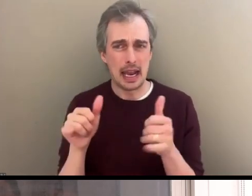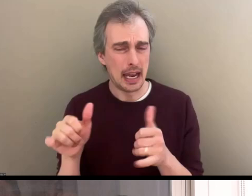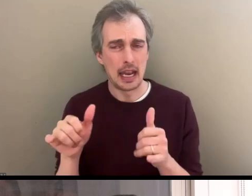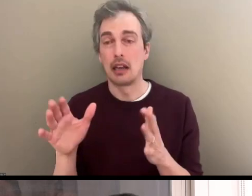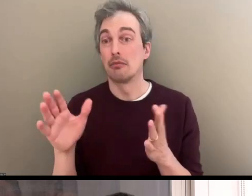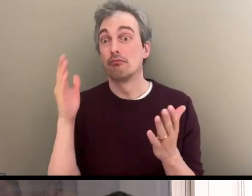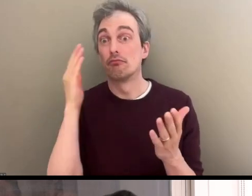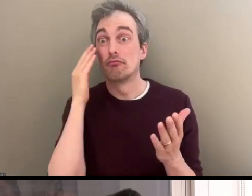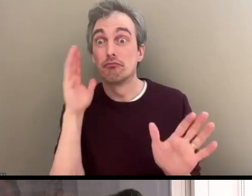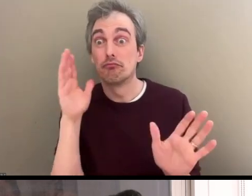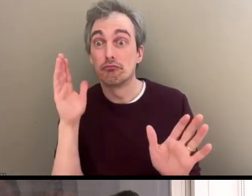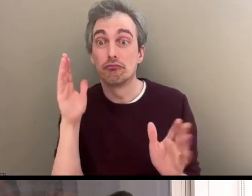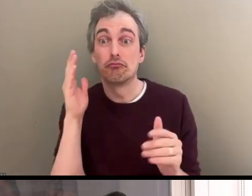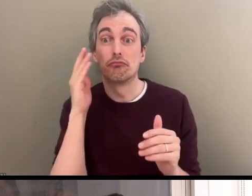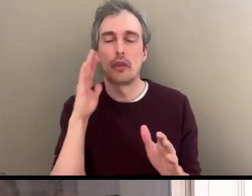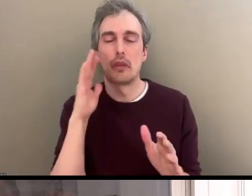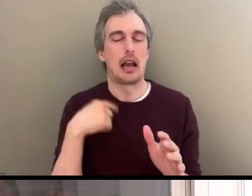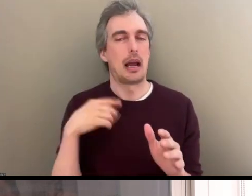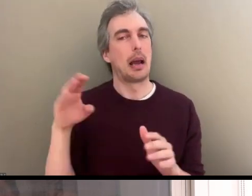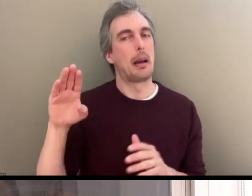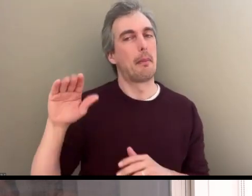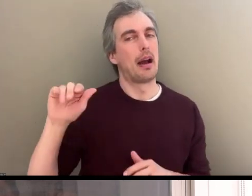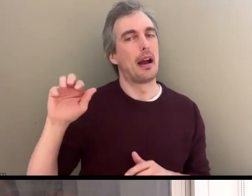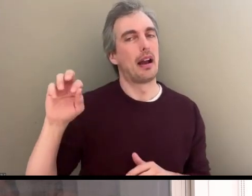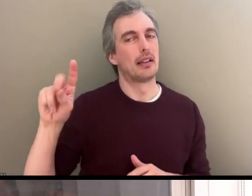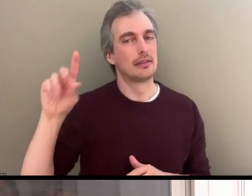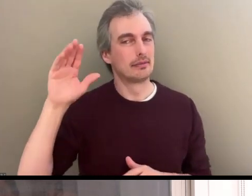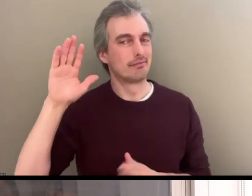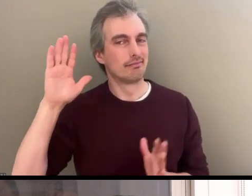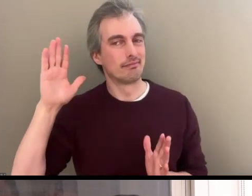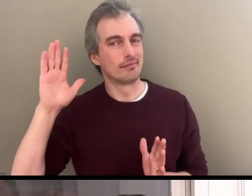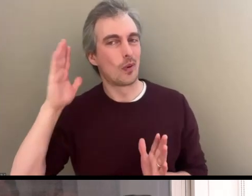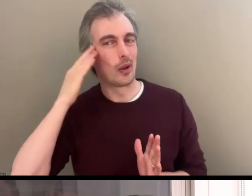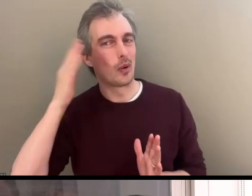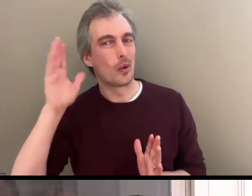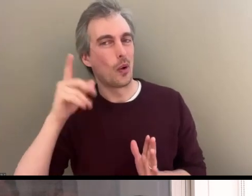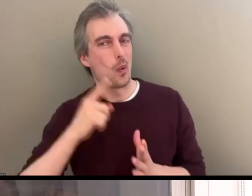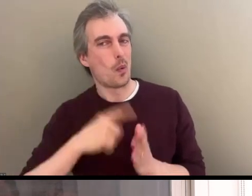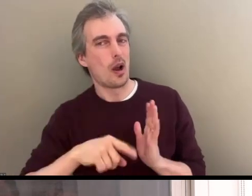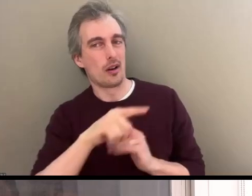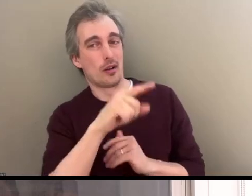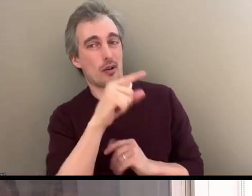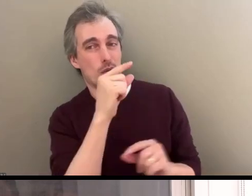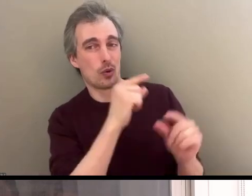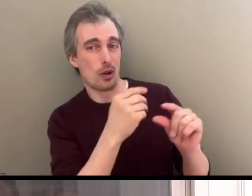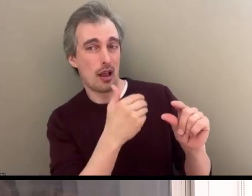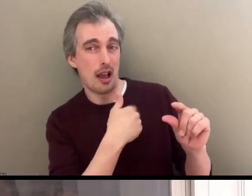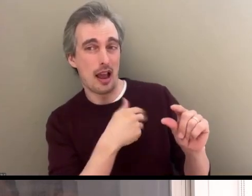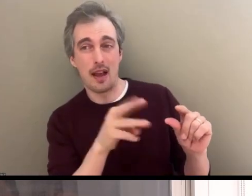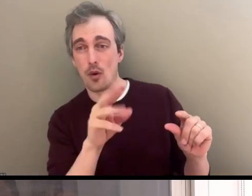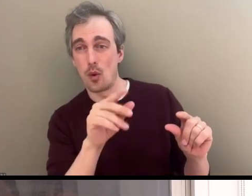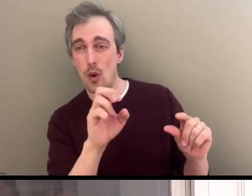I don't know what Google has, kind of a similar thing, or if Wave has that same explanation.